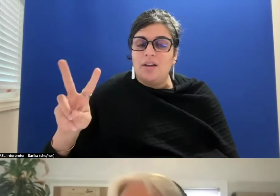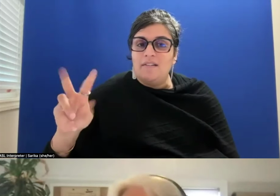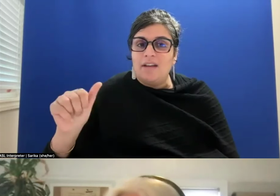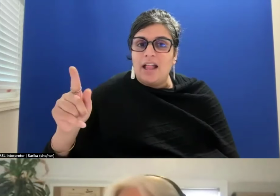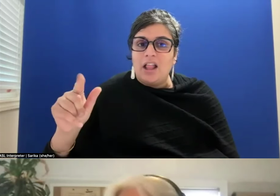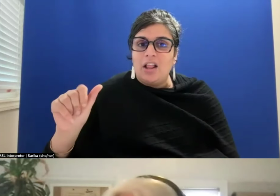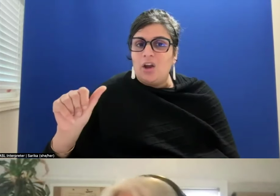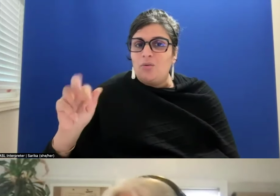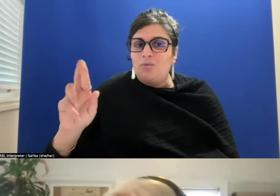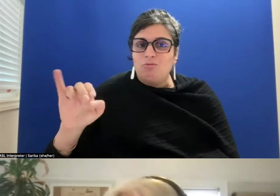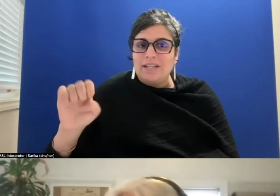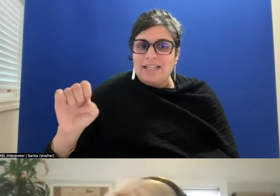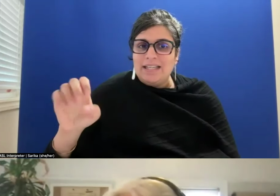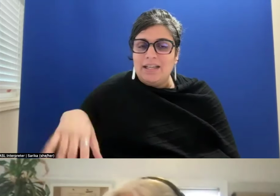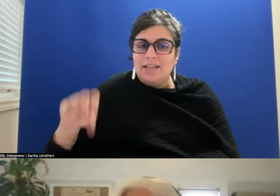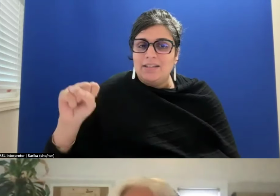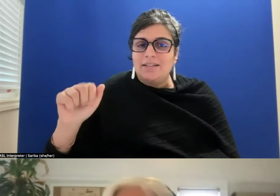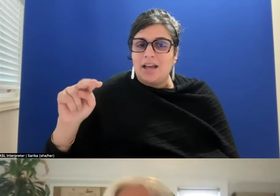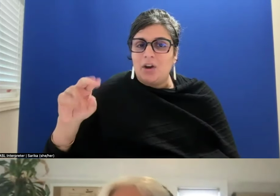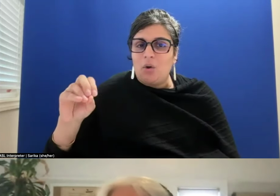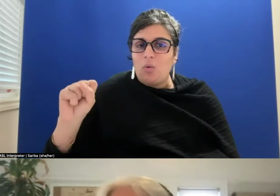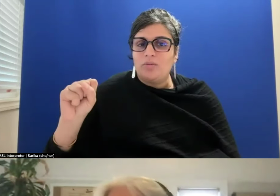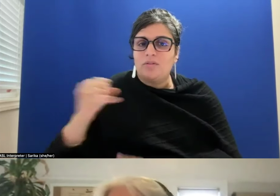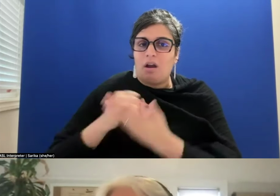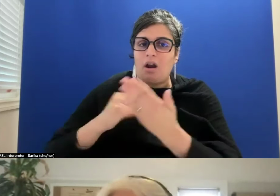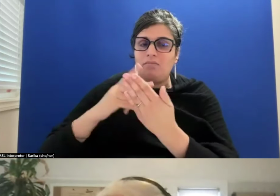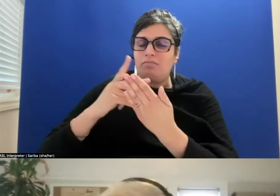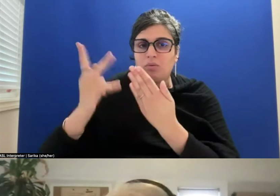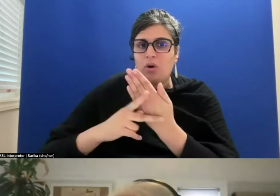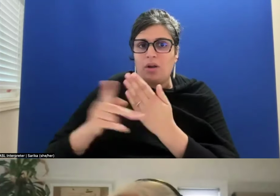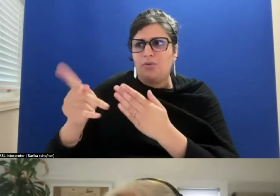And so I visit the students there, like, you know, at least twice a year.